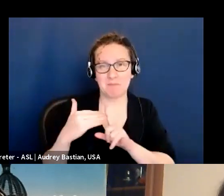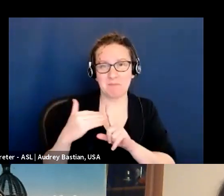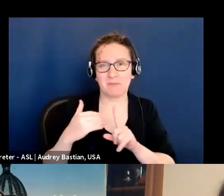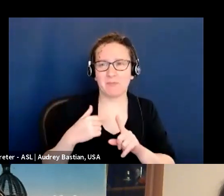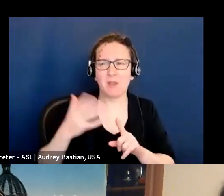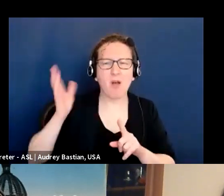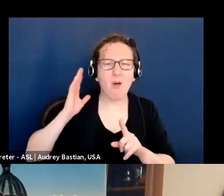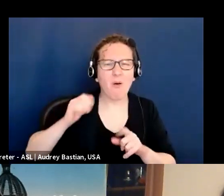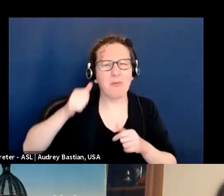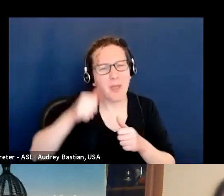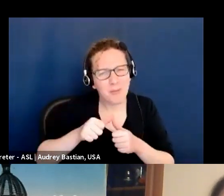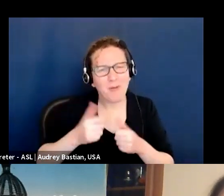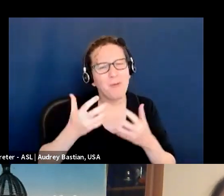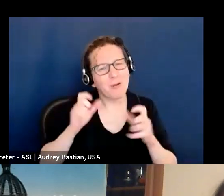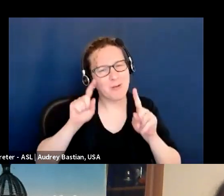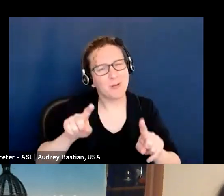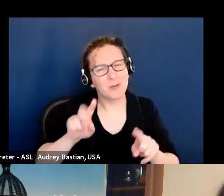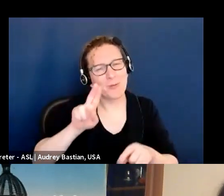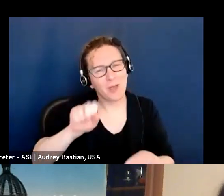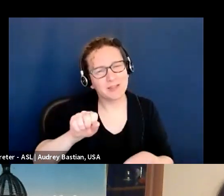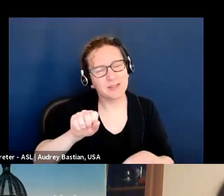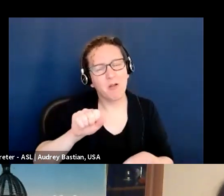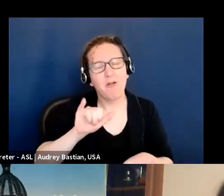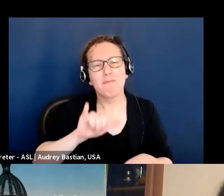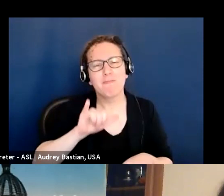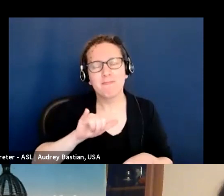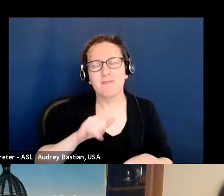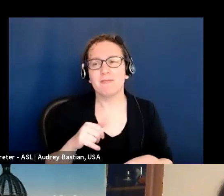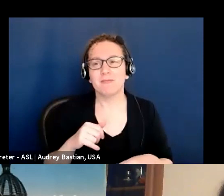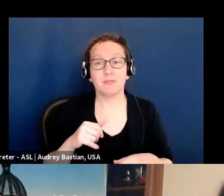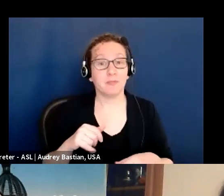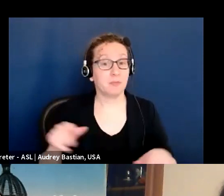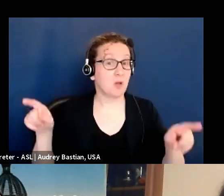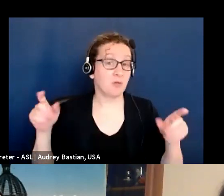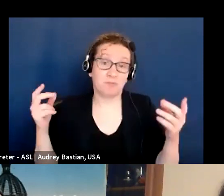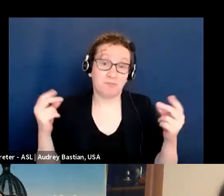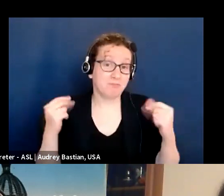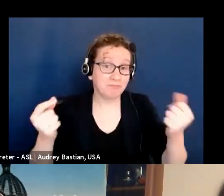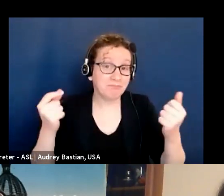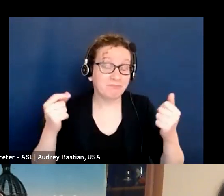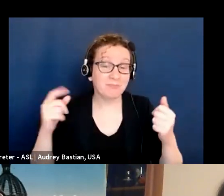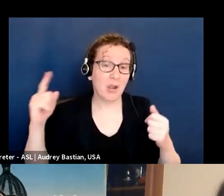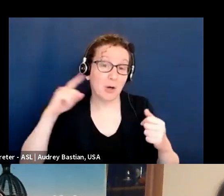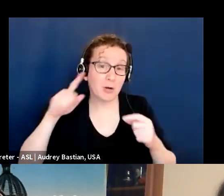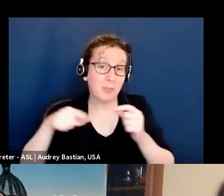know I wanted to go to the USA. And just like that, you know, I heard about FLEX program from